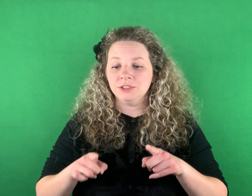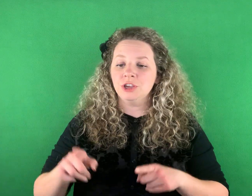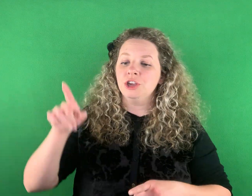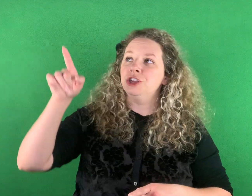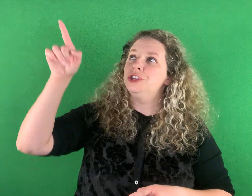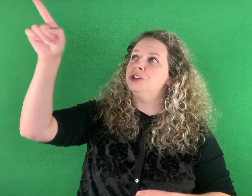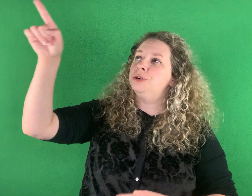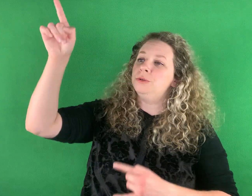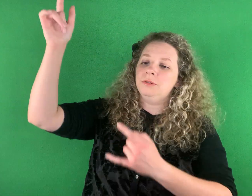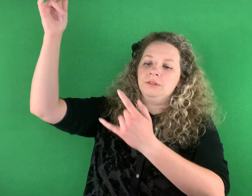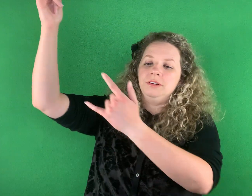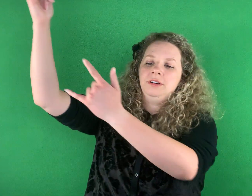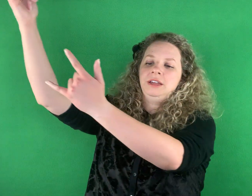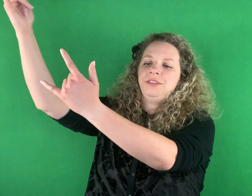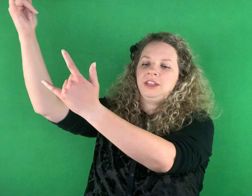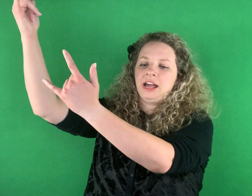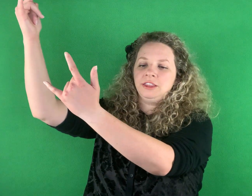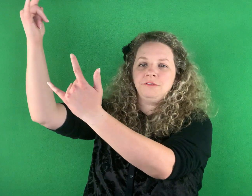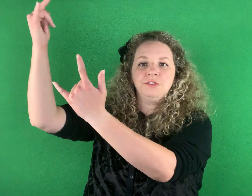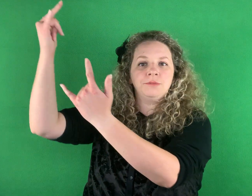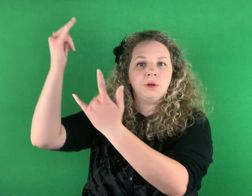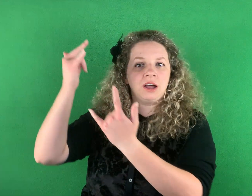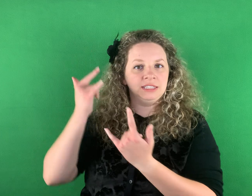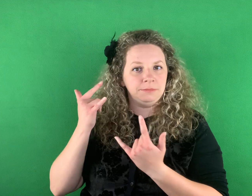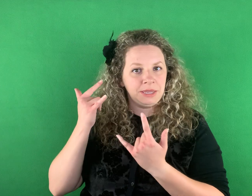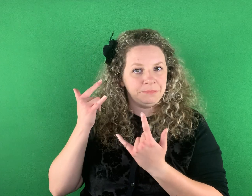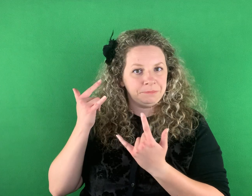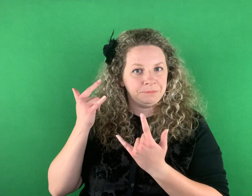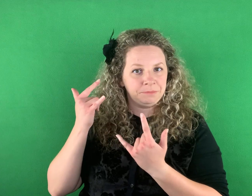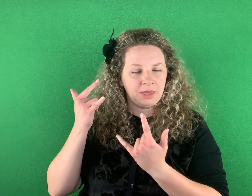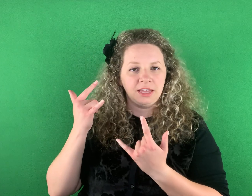YOU LOVE ME Okay.